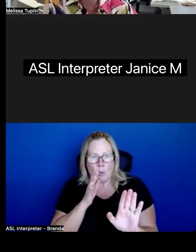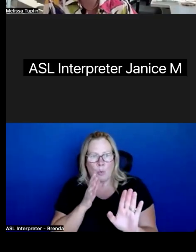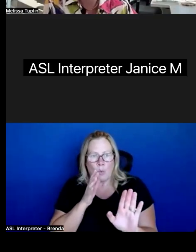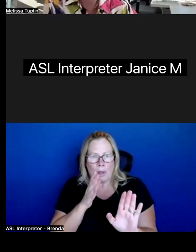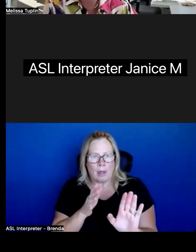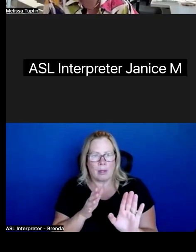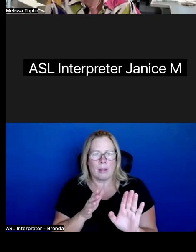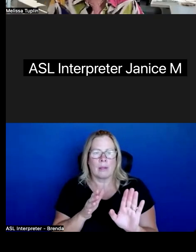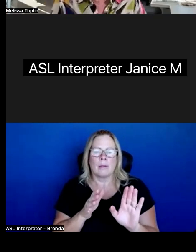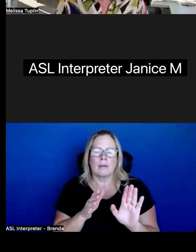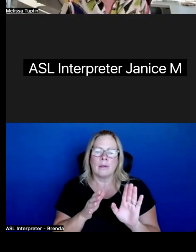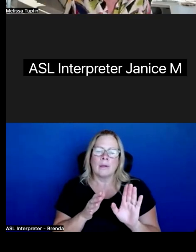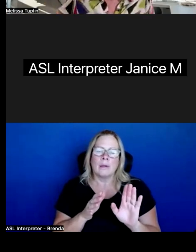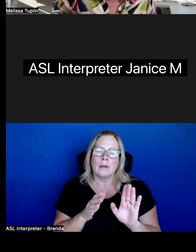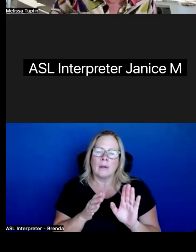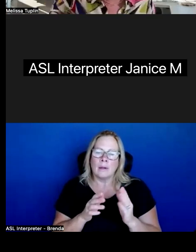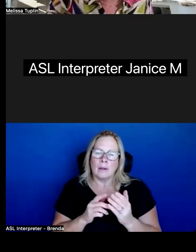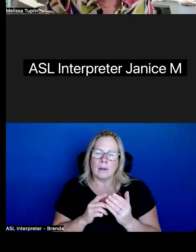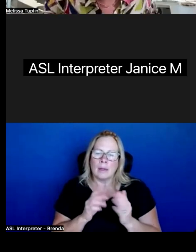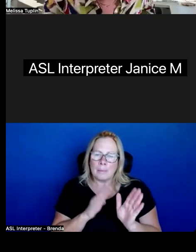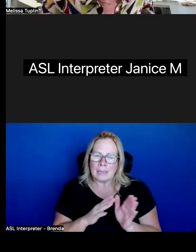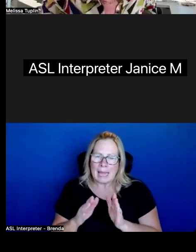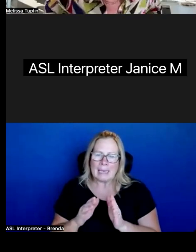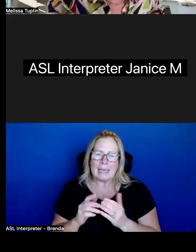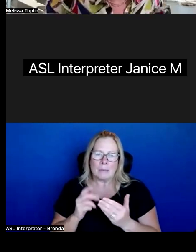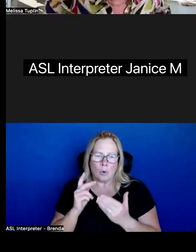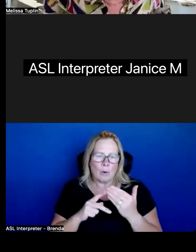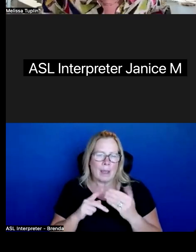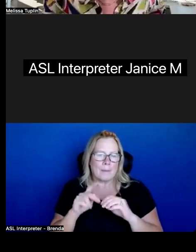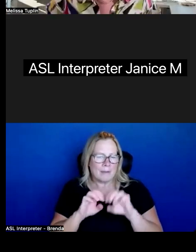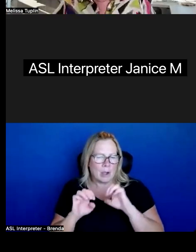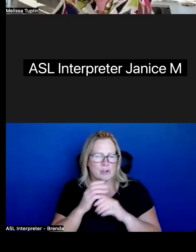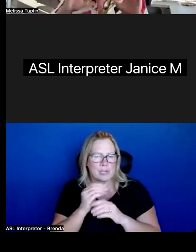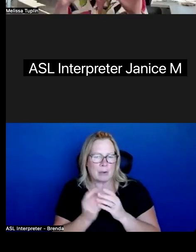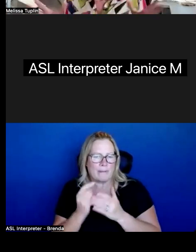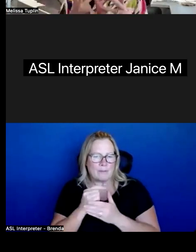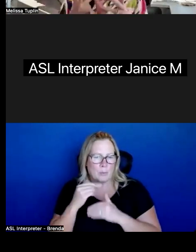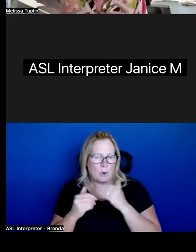as part of our program evaluation and review process, so we do expect to see a change and